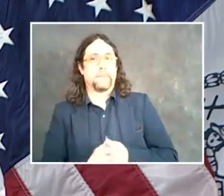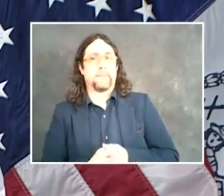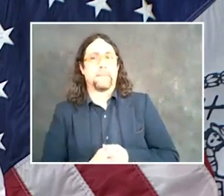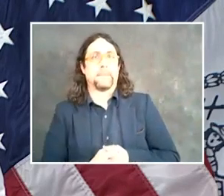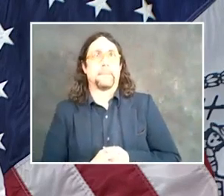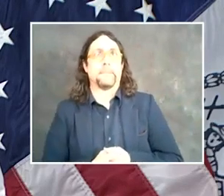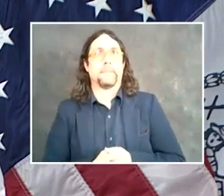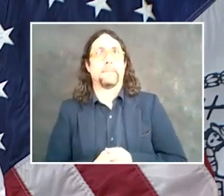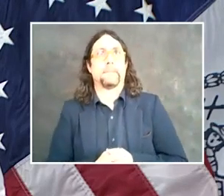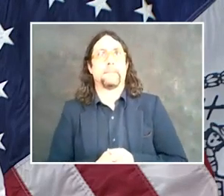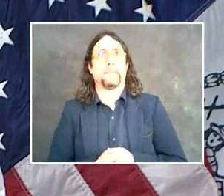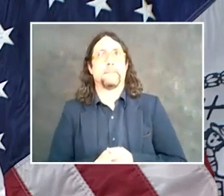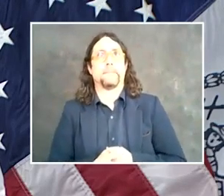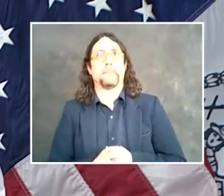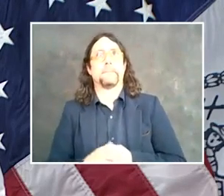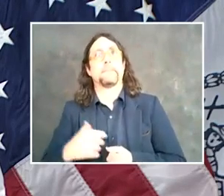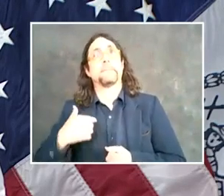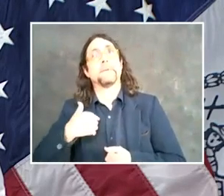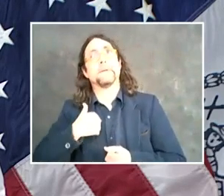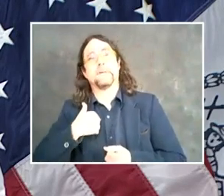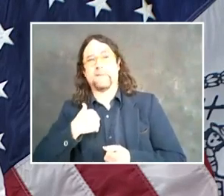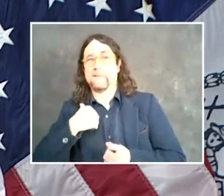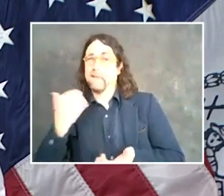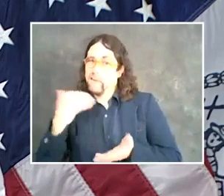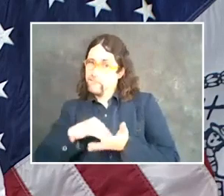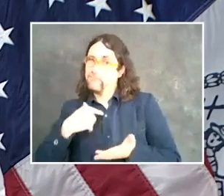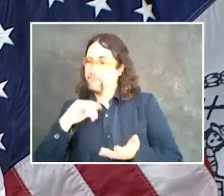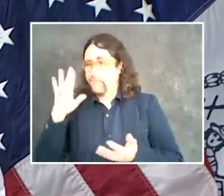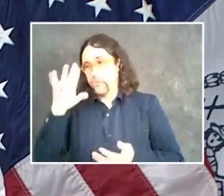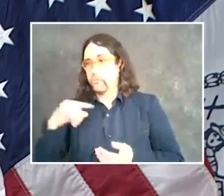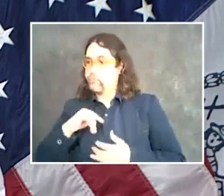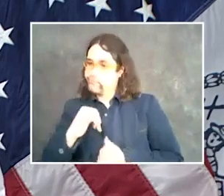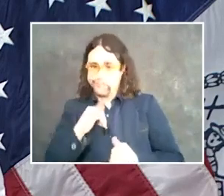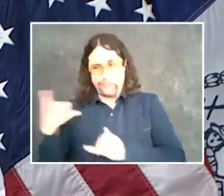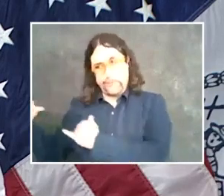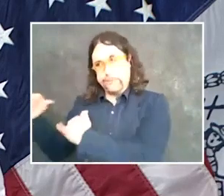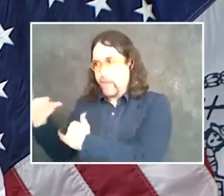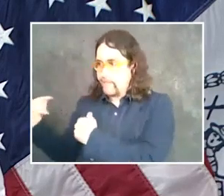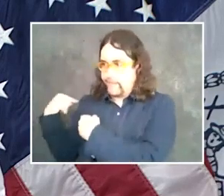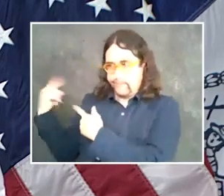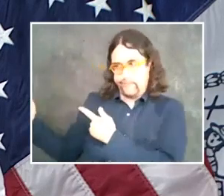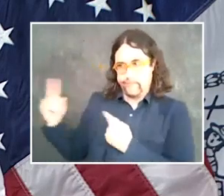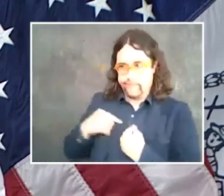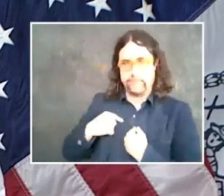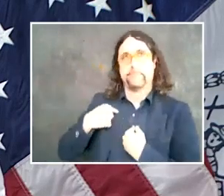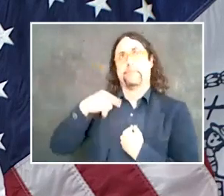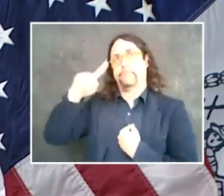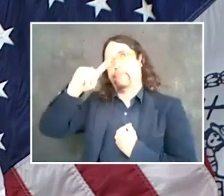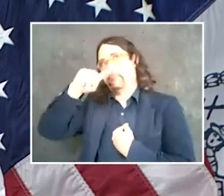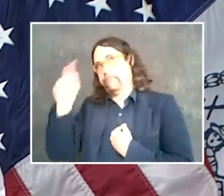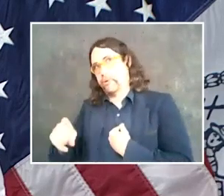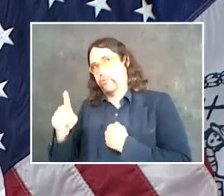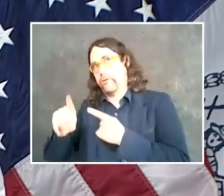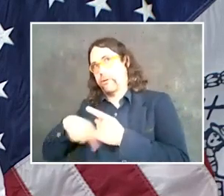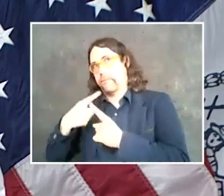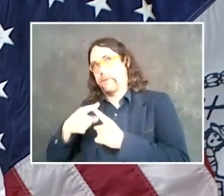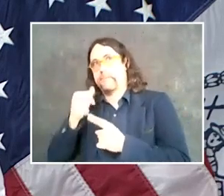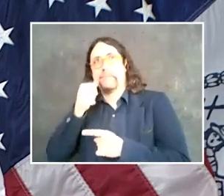COMMISSIONER ON IS THE NYPD'S INVOLVEMENT WITH THE ORGANIZATION OF LAST NIGHT'S FUNERAL.